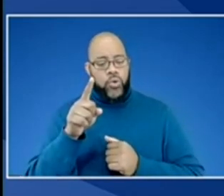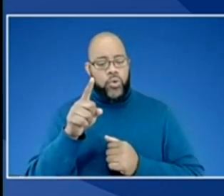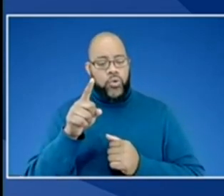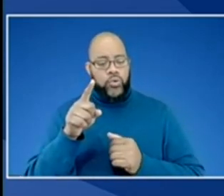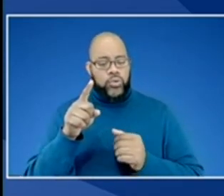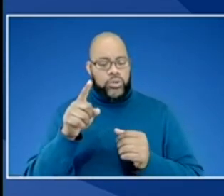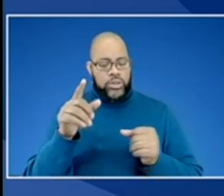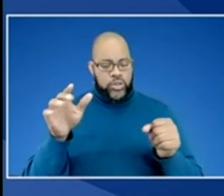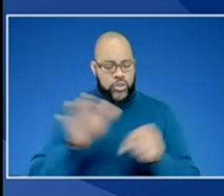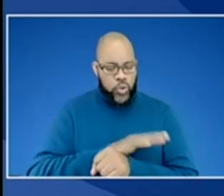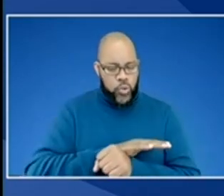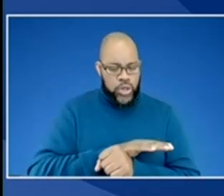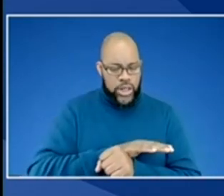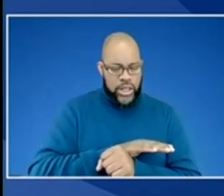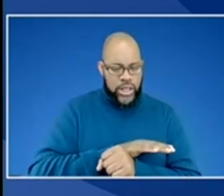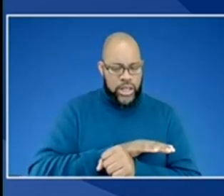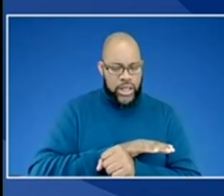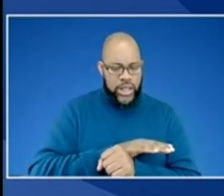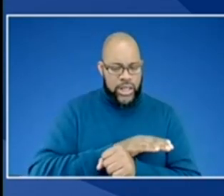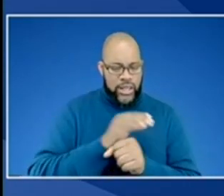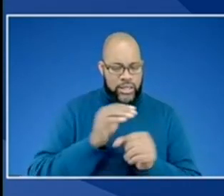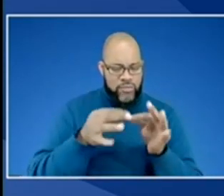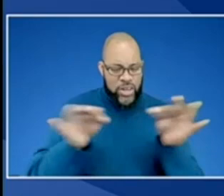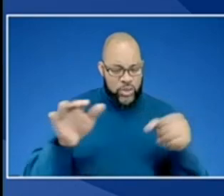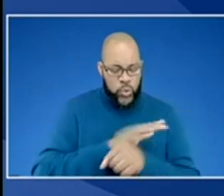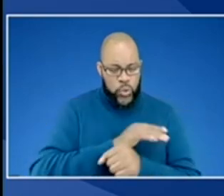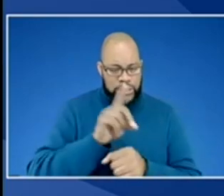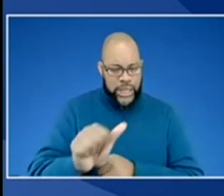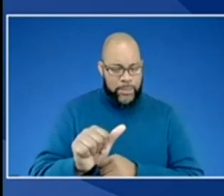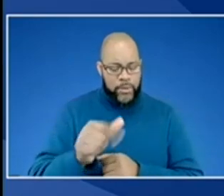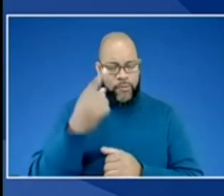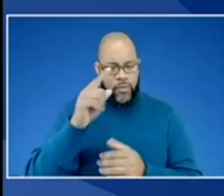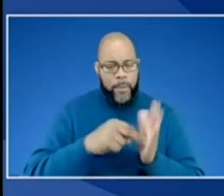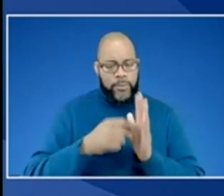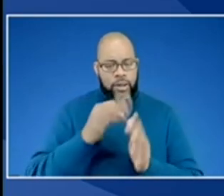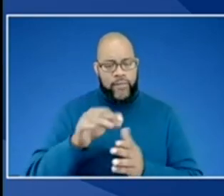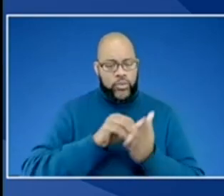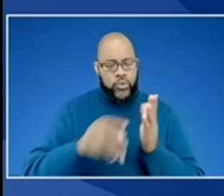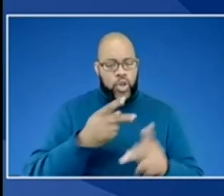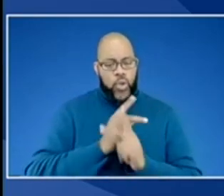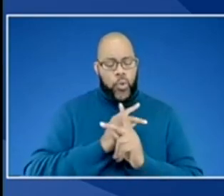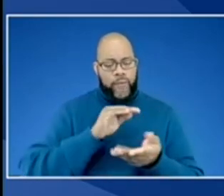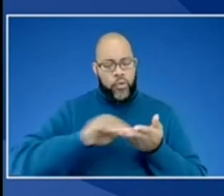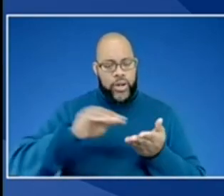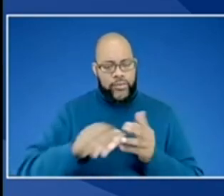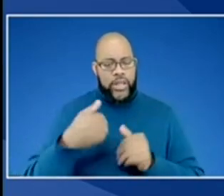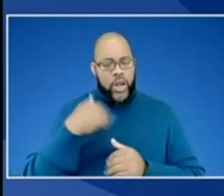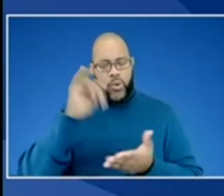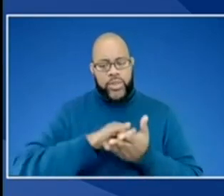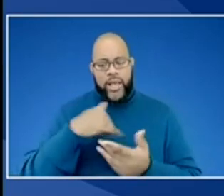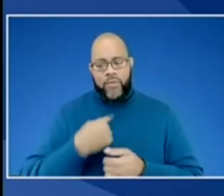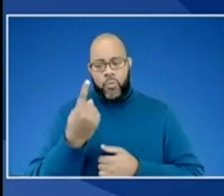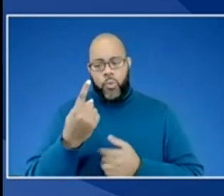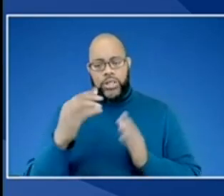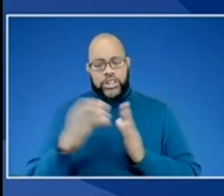permanently disabled for purposes of student loan forgiveness. I know there's one section related to